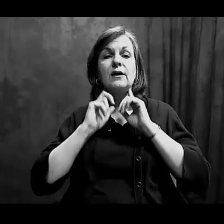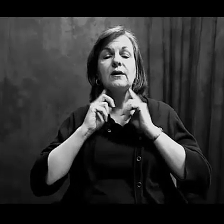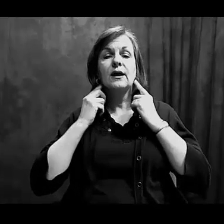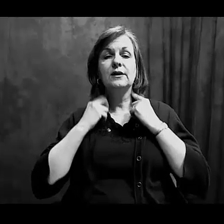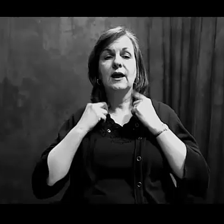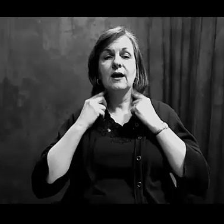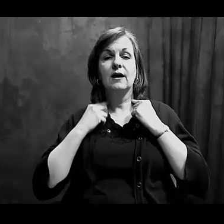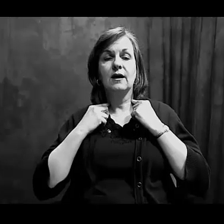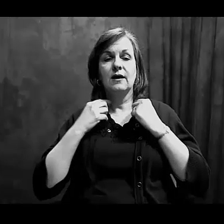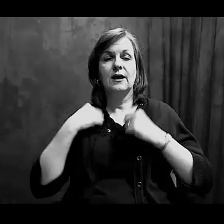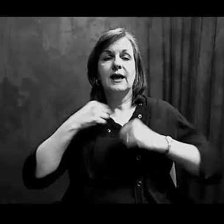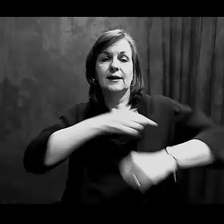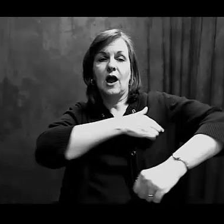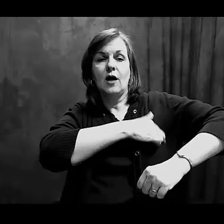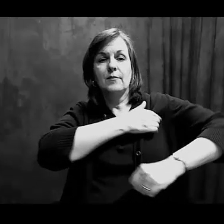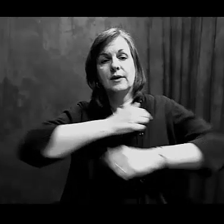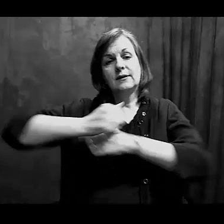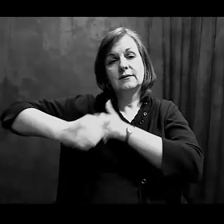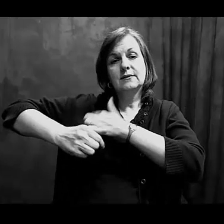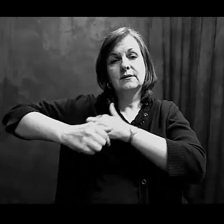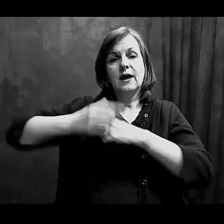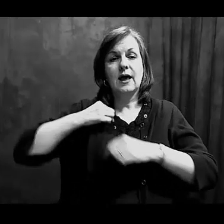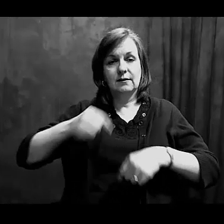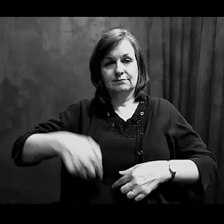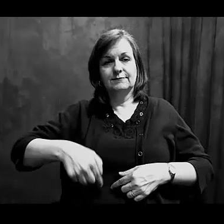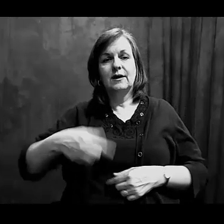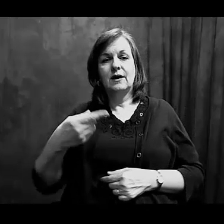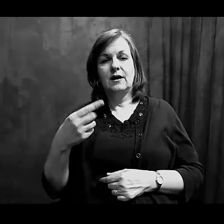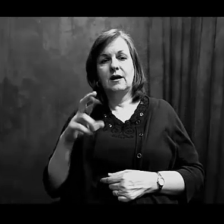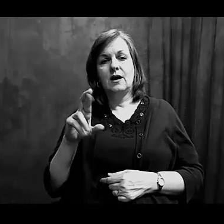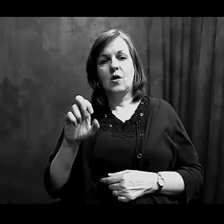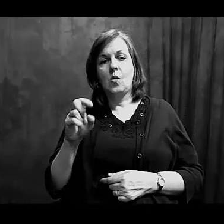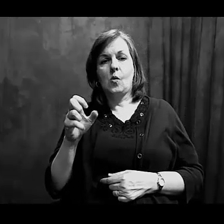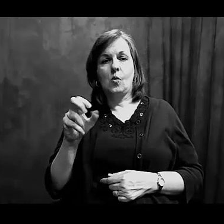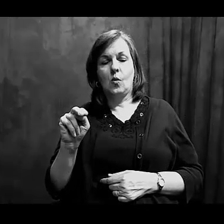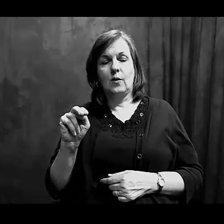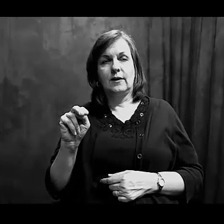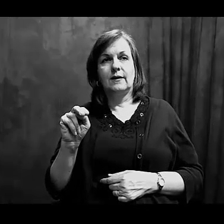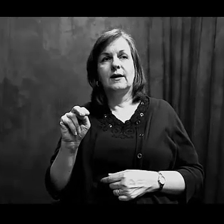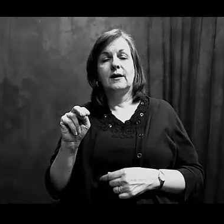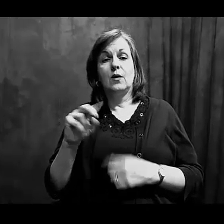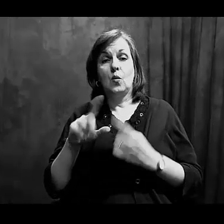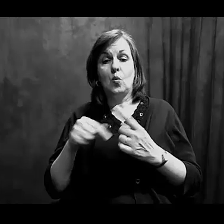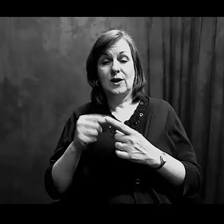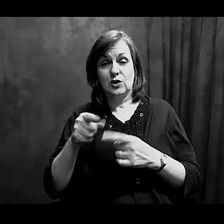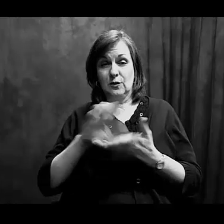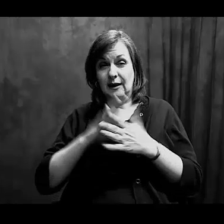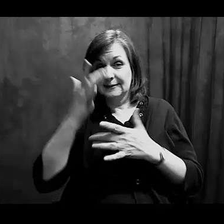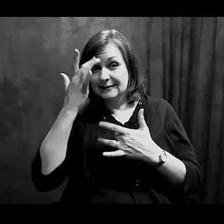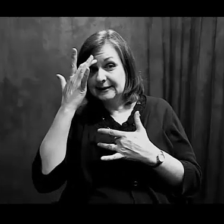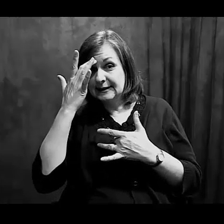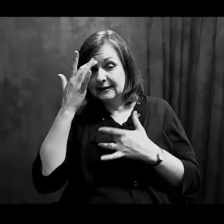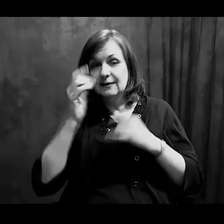large lymph nodes in your armpits and you have large lymph nodes in your groin area -- so when you're sick they swell because